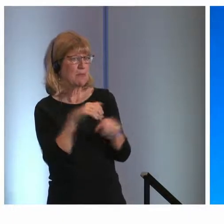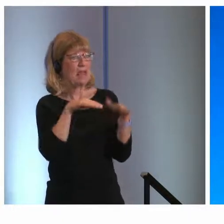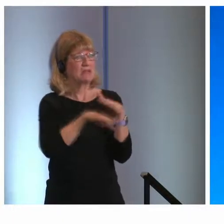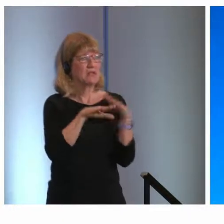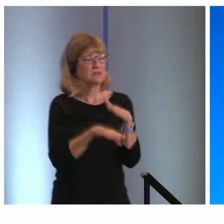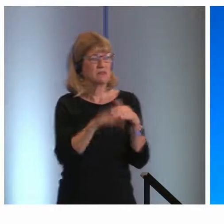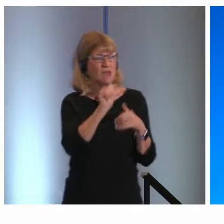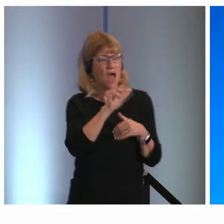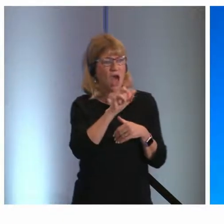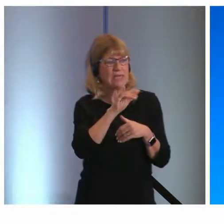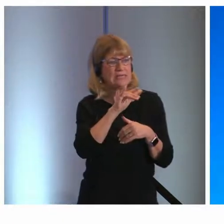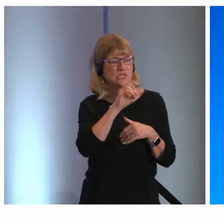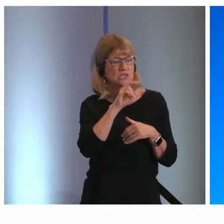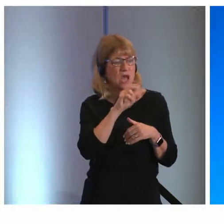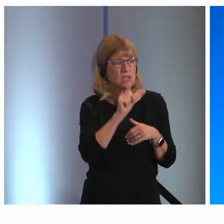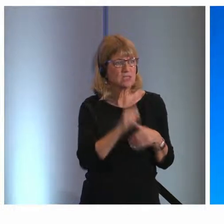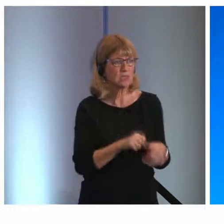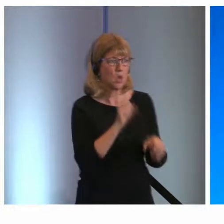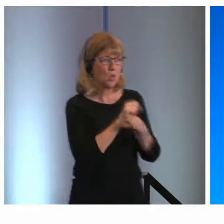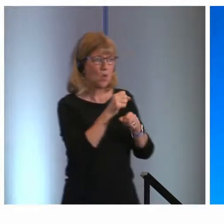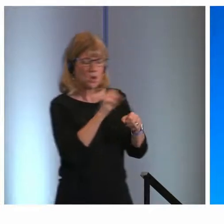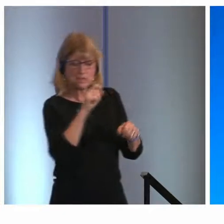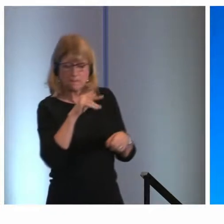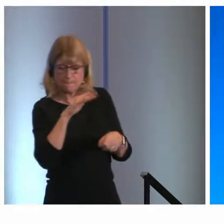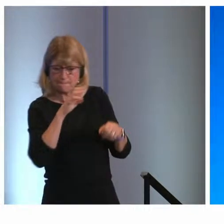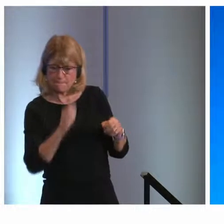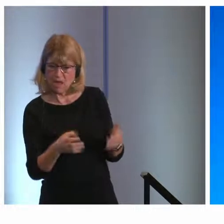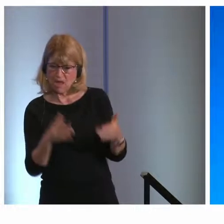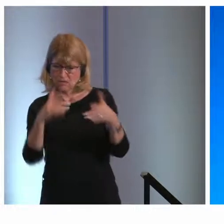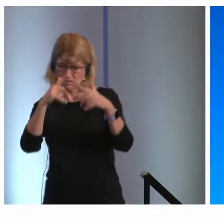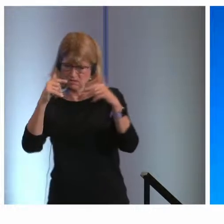Tari Hartman Squire: Yeah. Danny Woodburn: So moving into